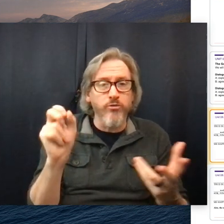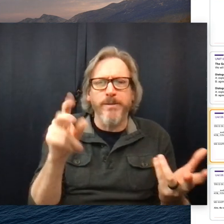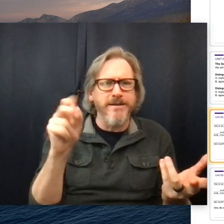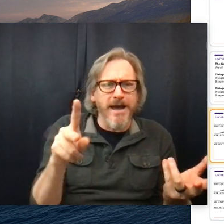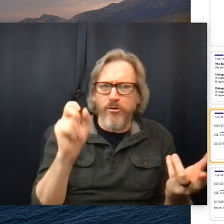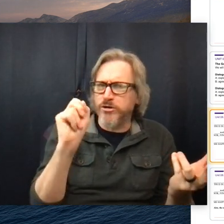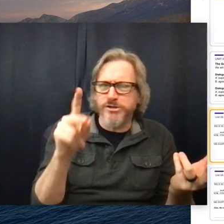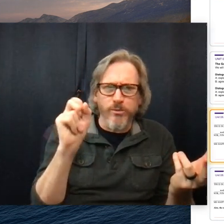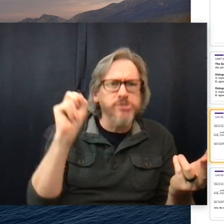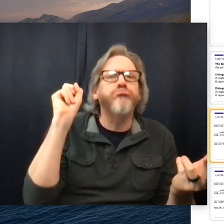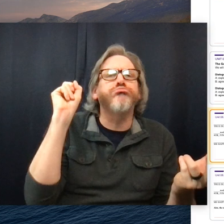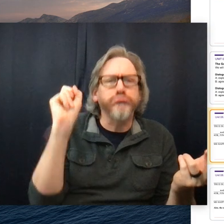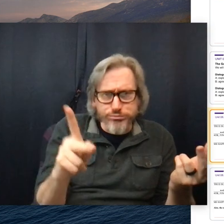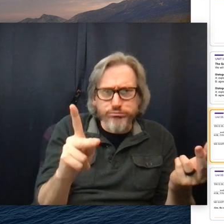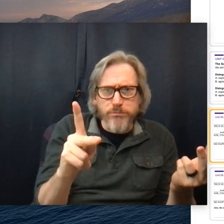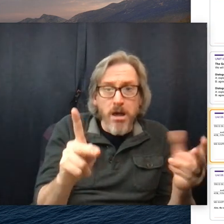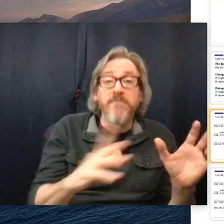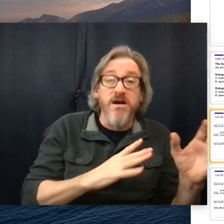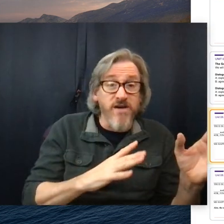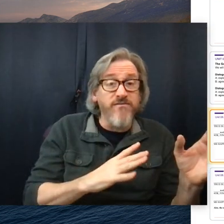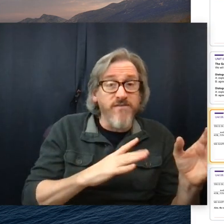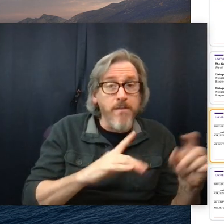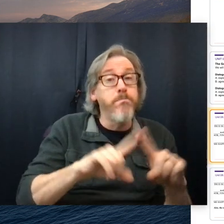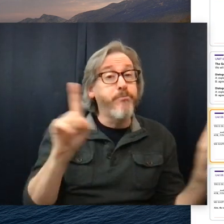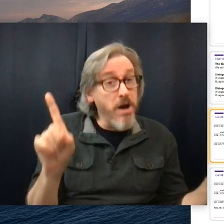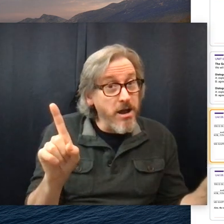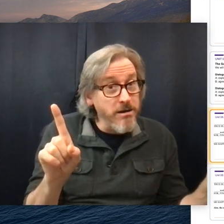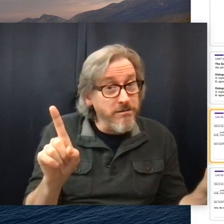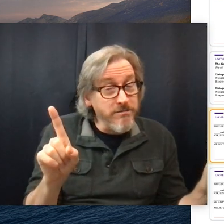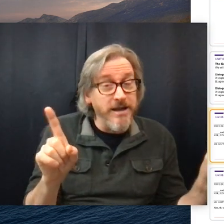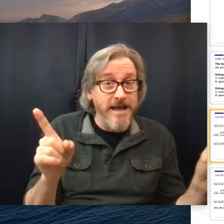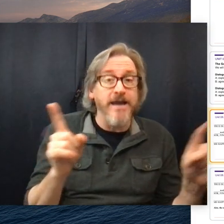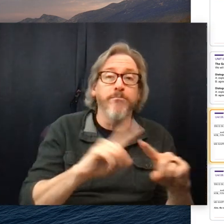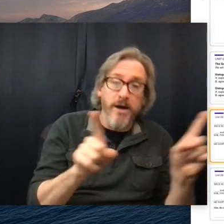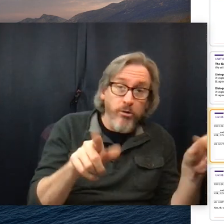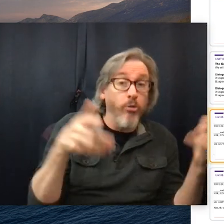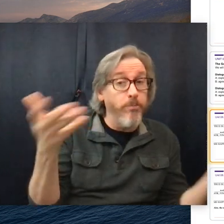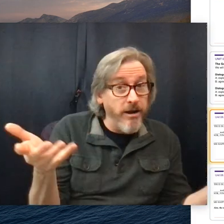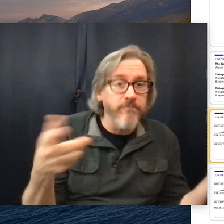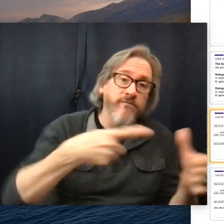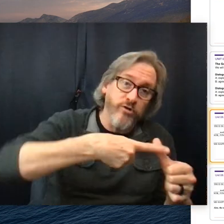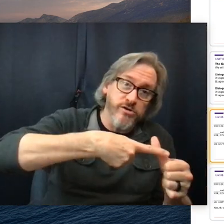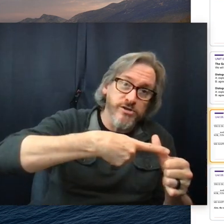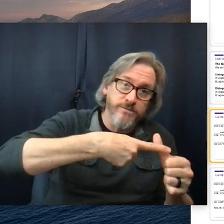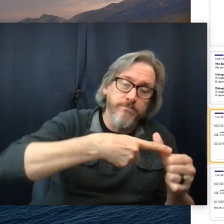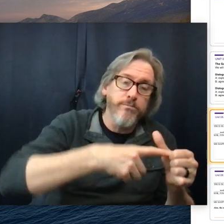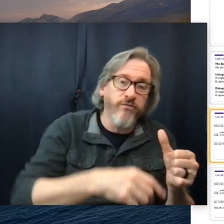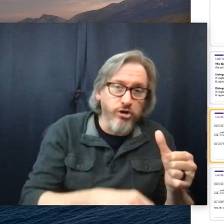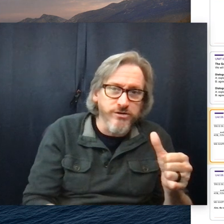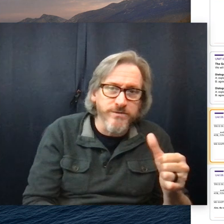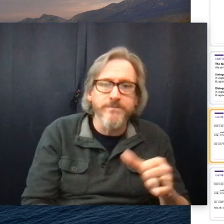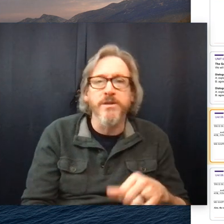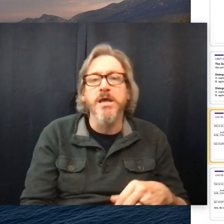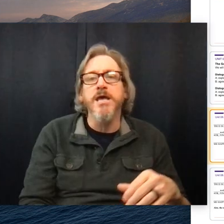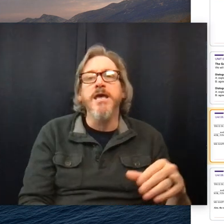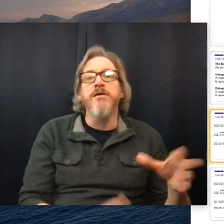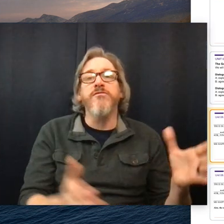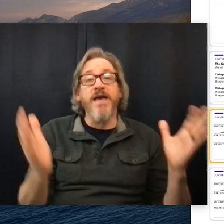can repeat that or just do it once five five five but and again but or but first but first